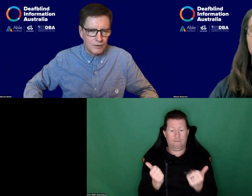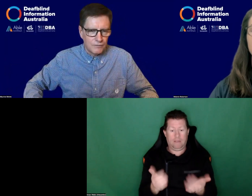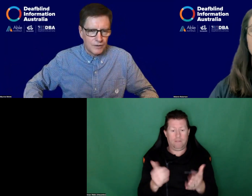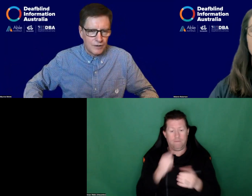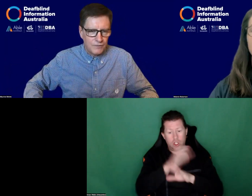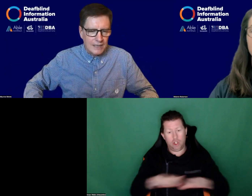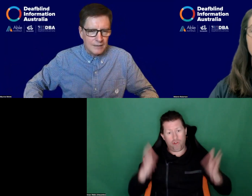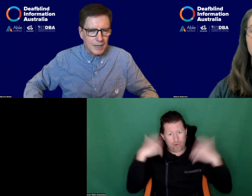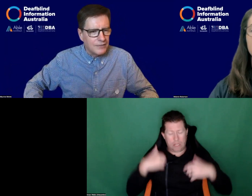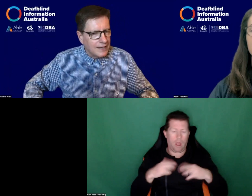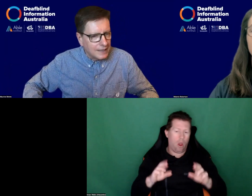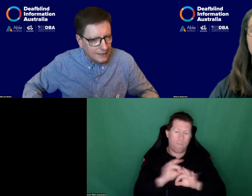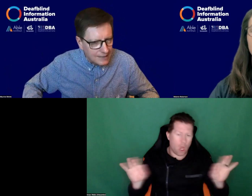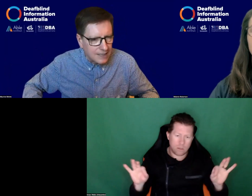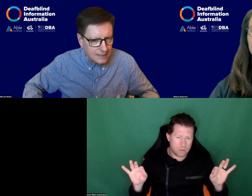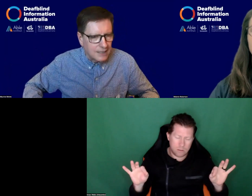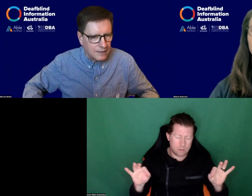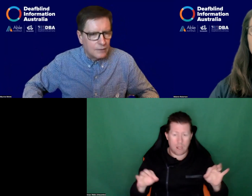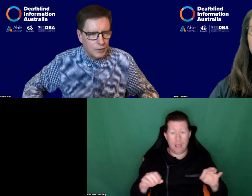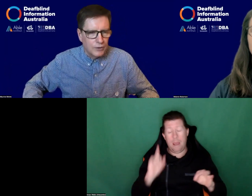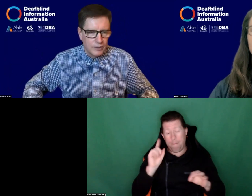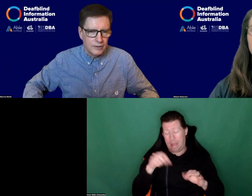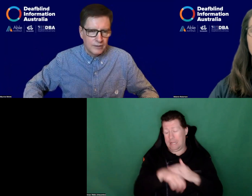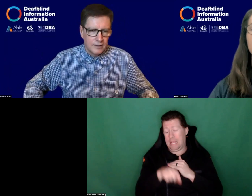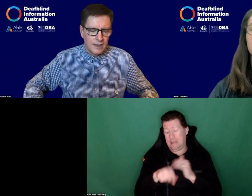are feeling but I think in this case I think we are.